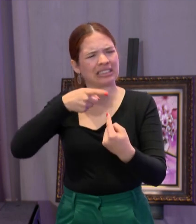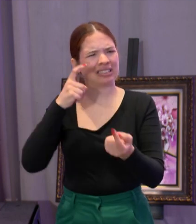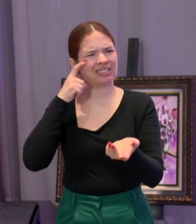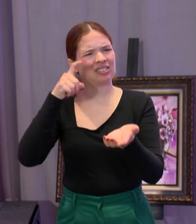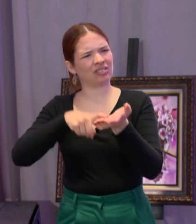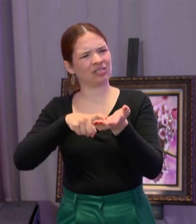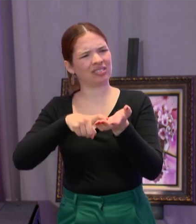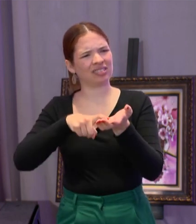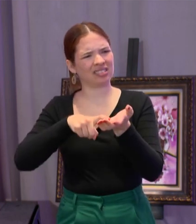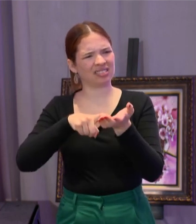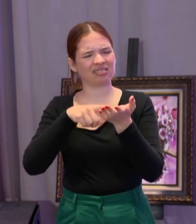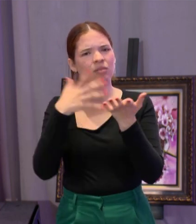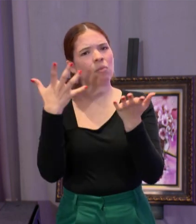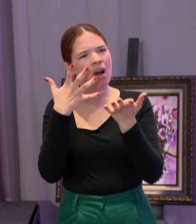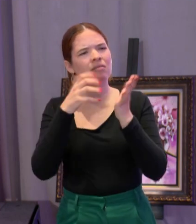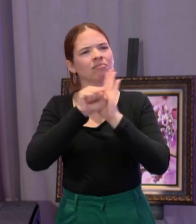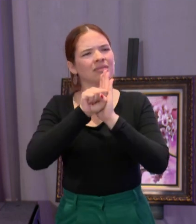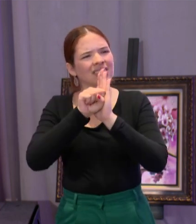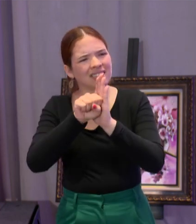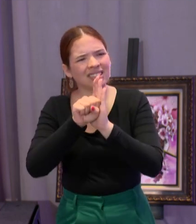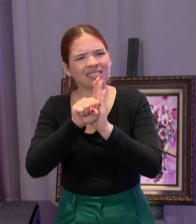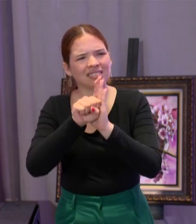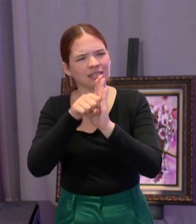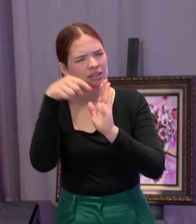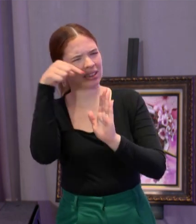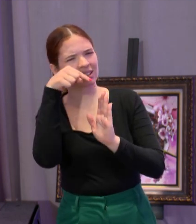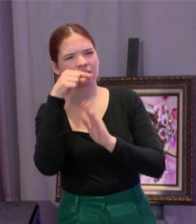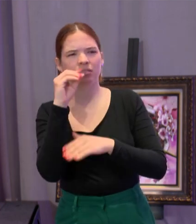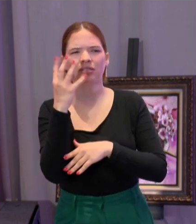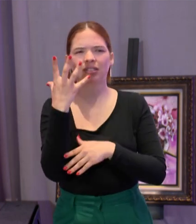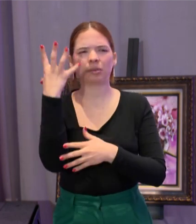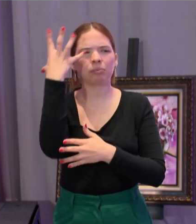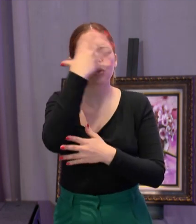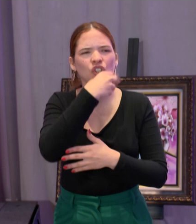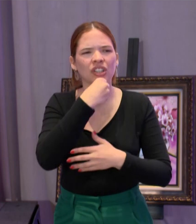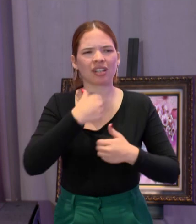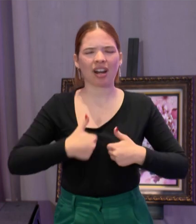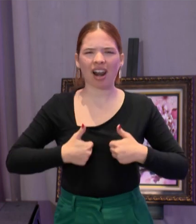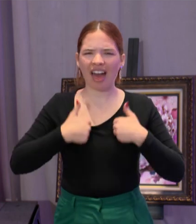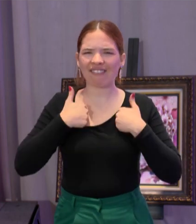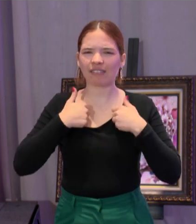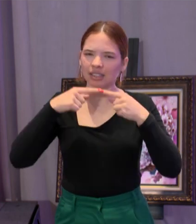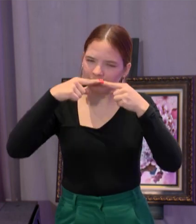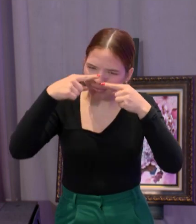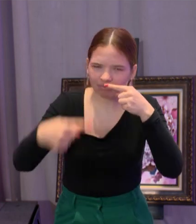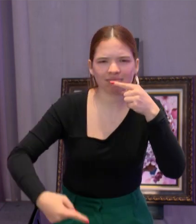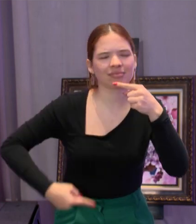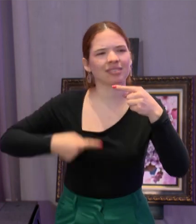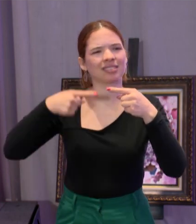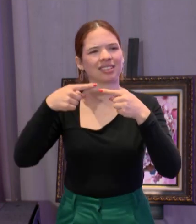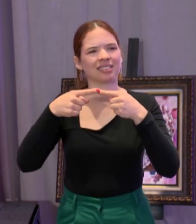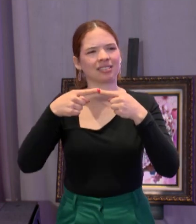AS A SYMBOL OF BOTH THE TRANSIENT NATURE OF BEAUTY AND THE EVERLASTING CYCLE OF LIFE. THAT THIS SYMBOLISM WAS FORGED